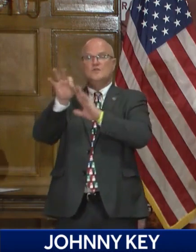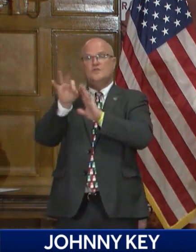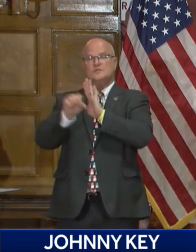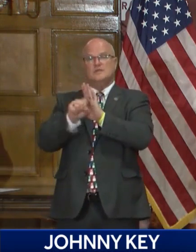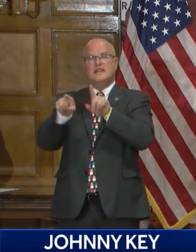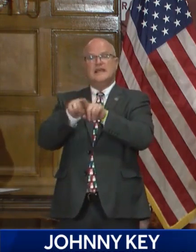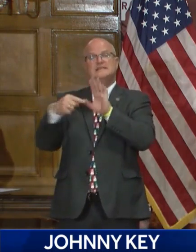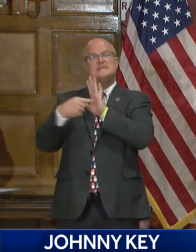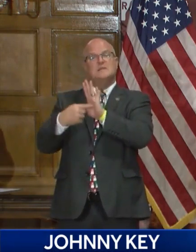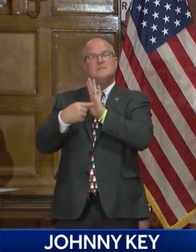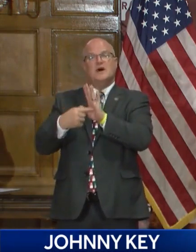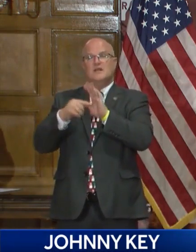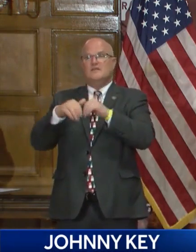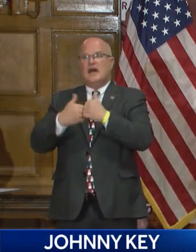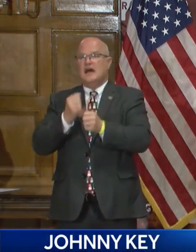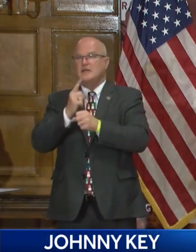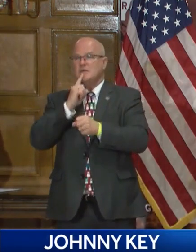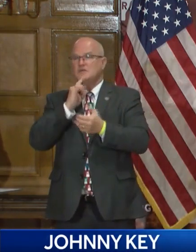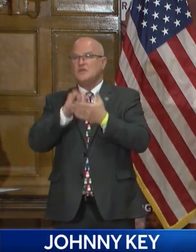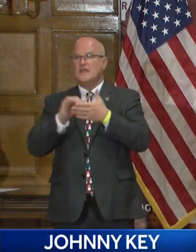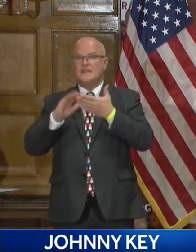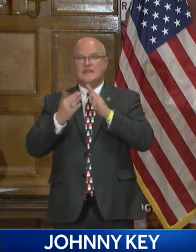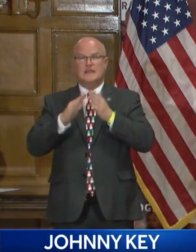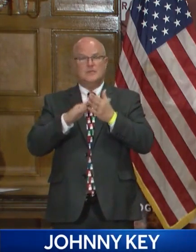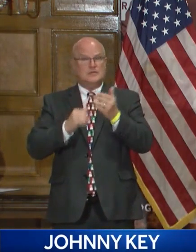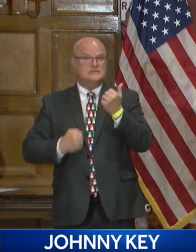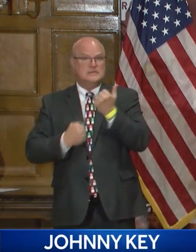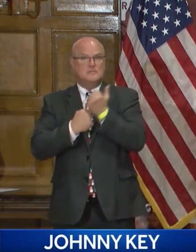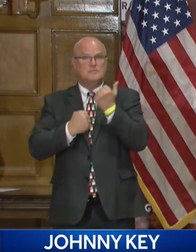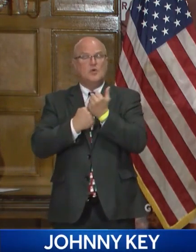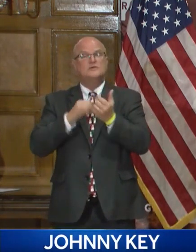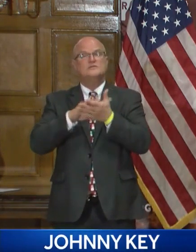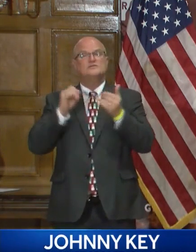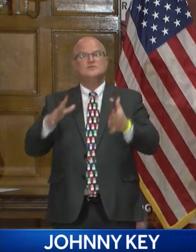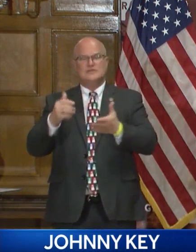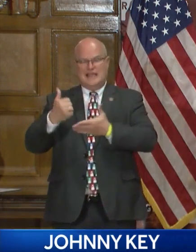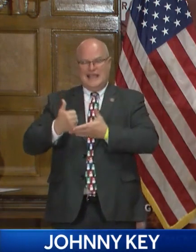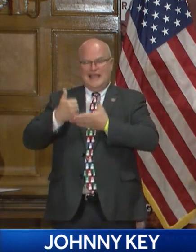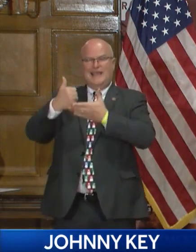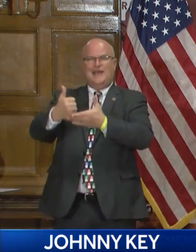HELP THEIR STUDENTS. what we continue to hear from parents and teachers, and administrators are concerns about students